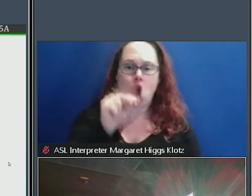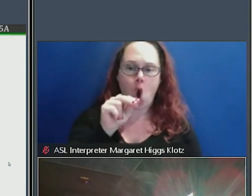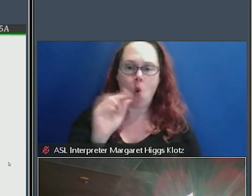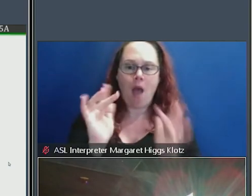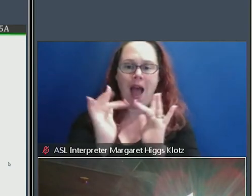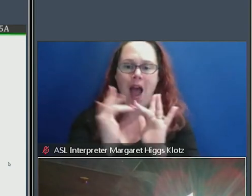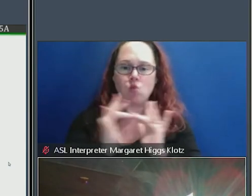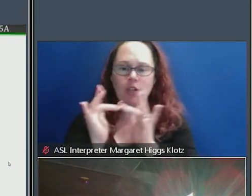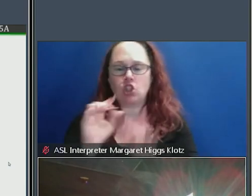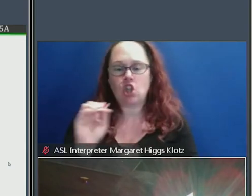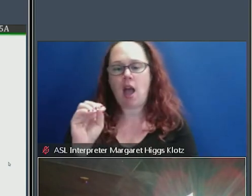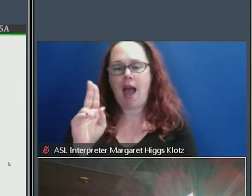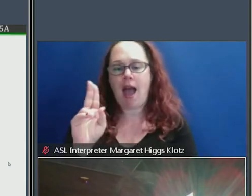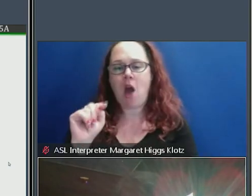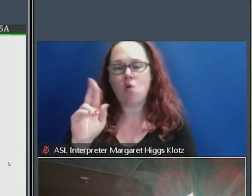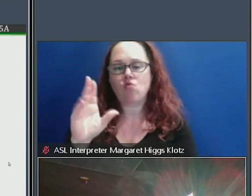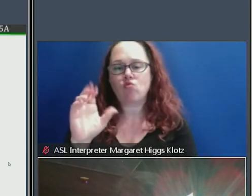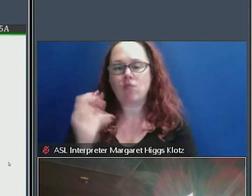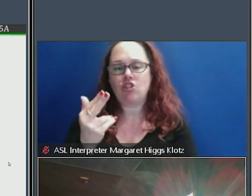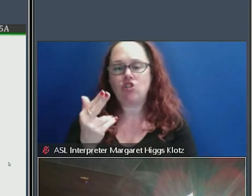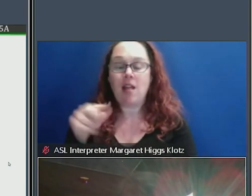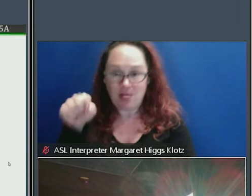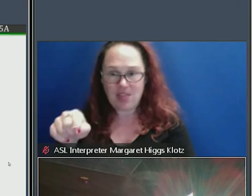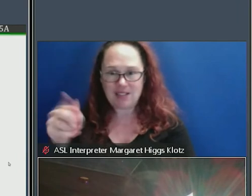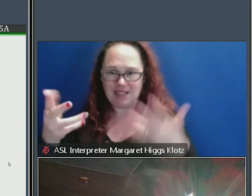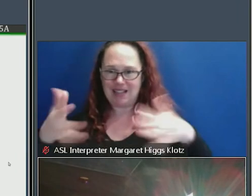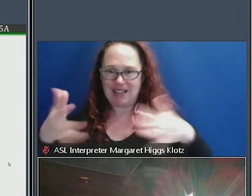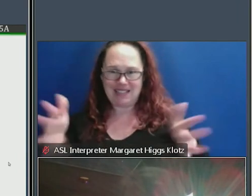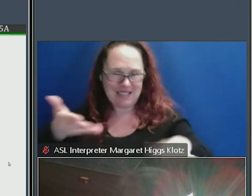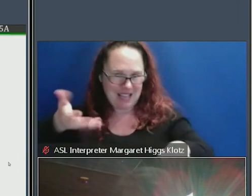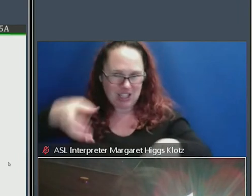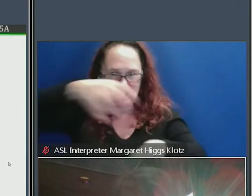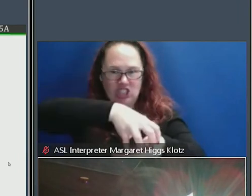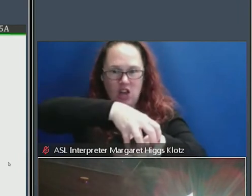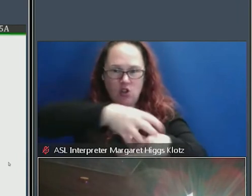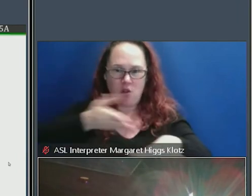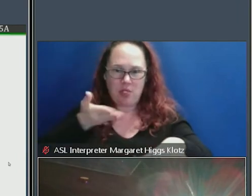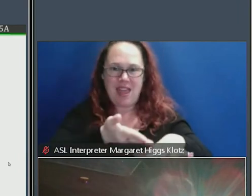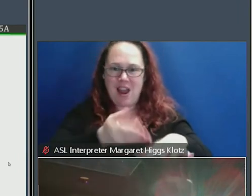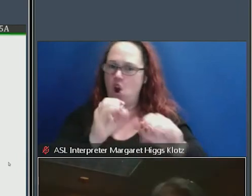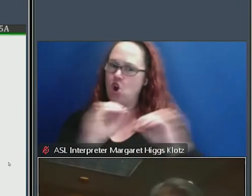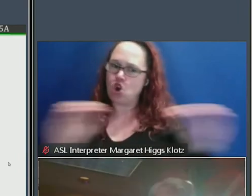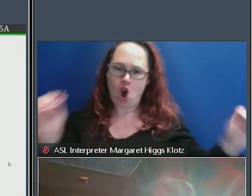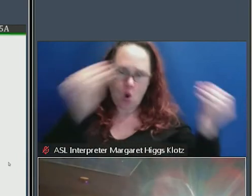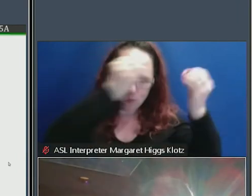This is an existing shelter, no outreach. This is an existing building.